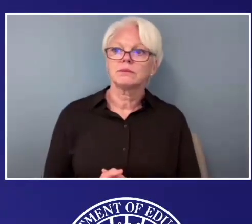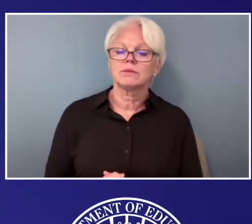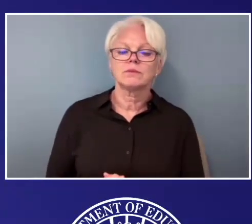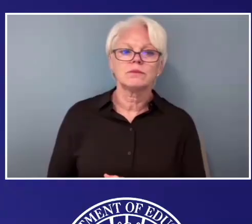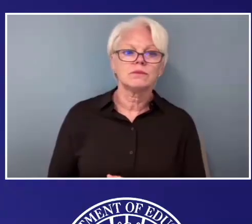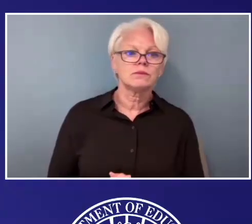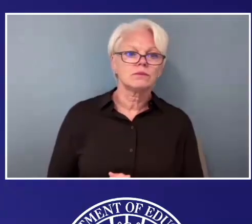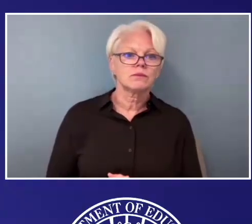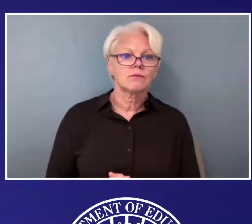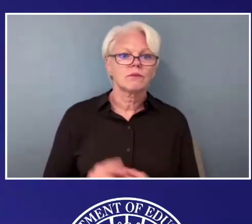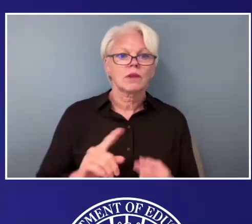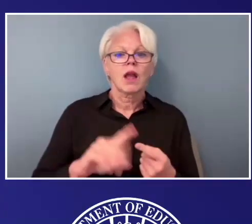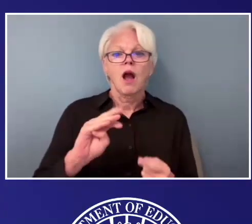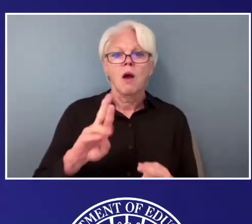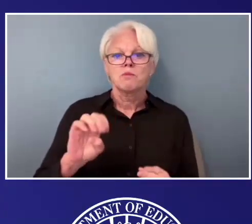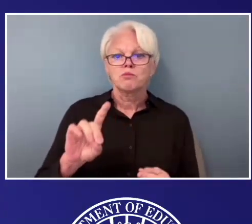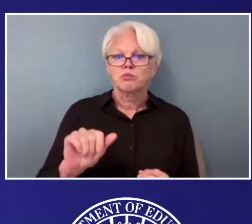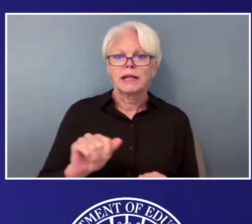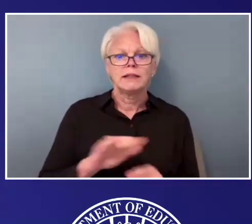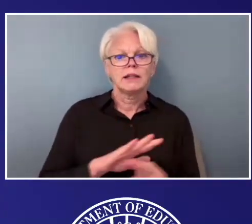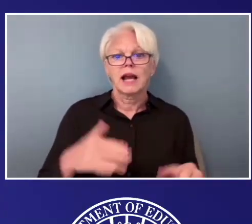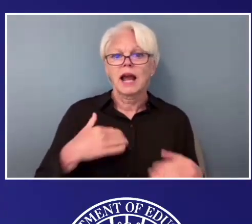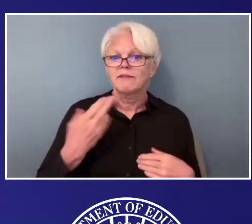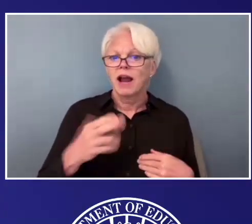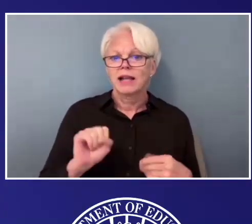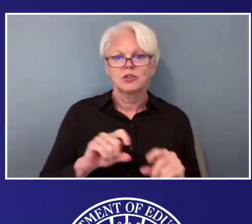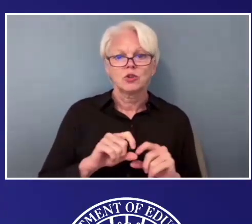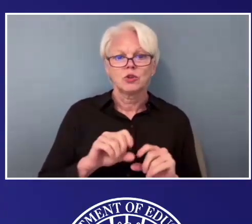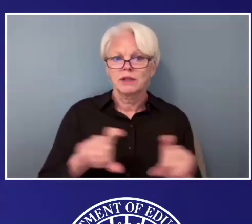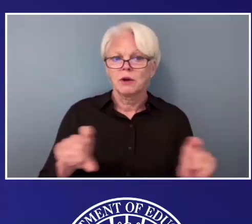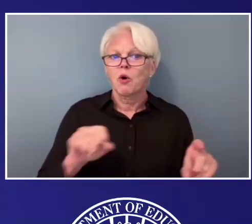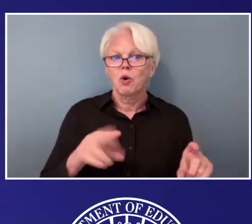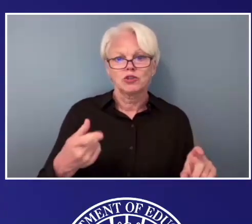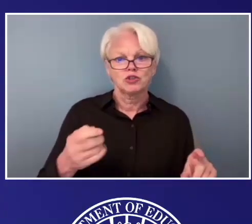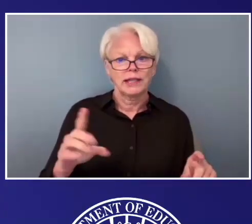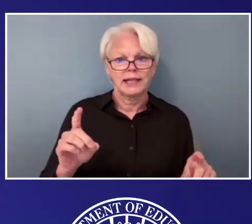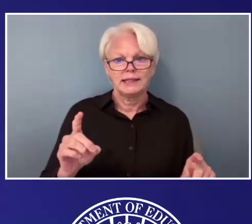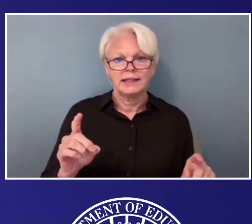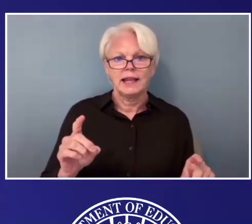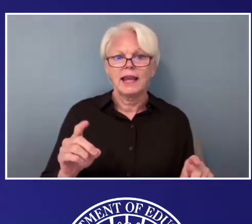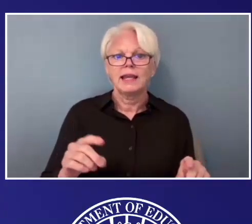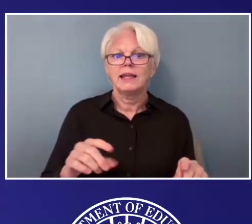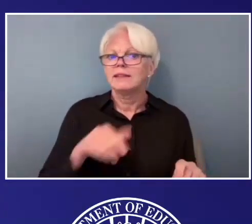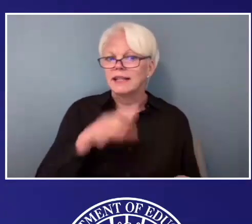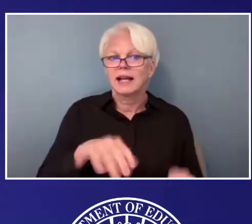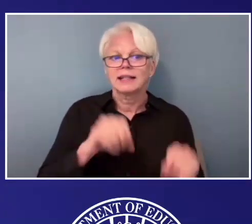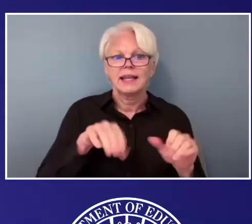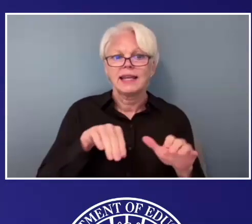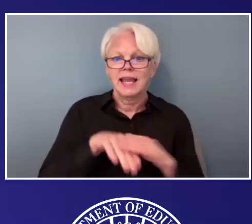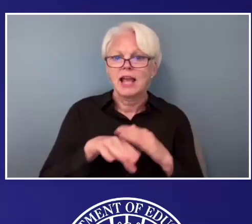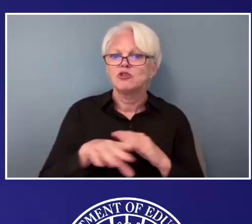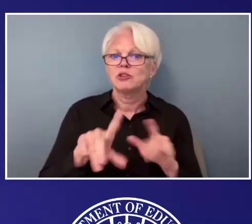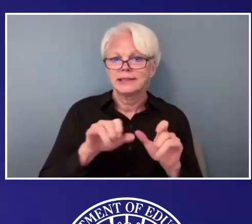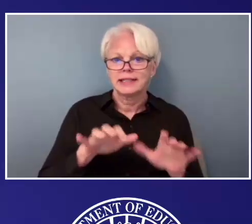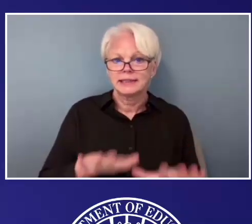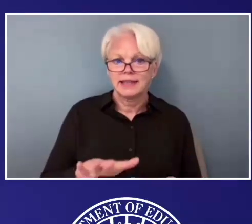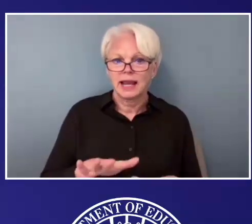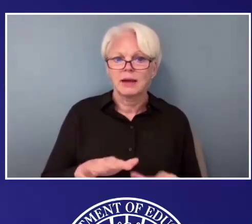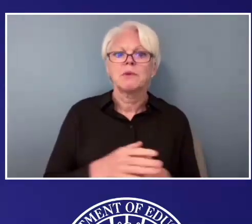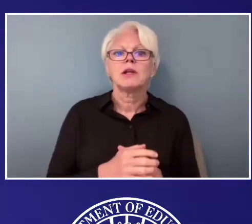Brenda does not have a high school diploma or GED and did not take any entrance exams. And basically it comes down to the question